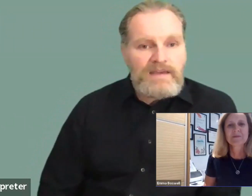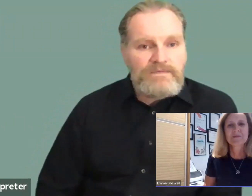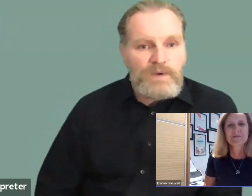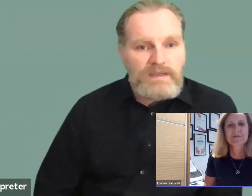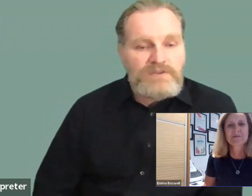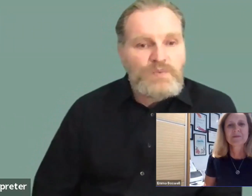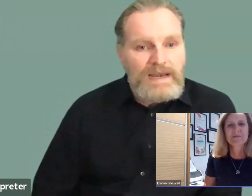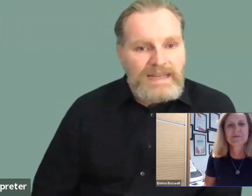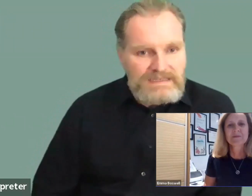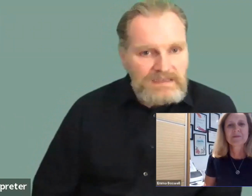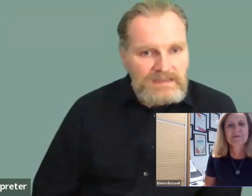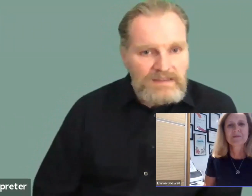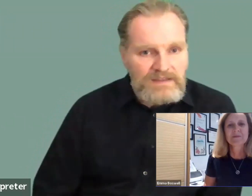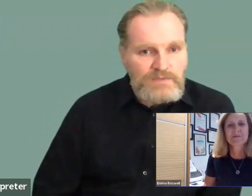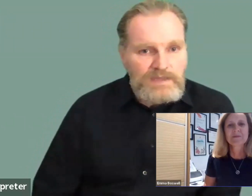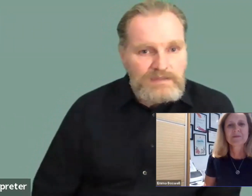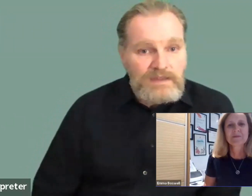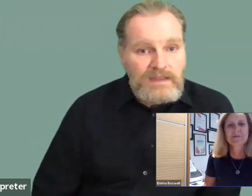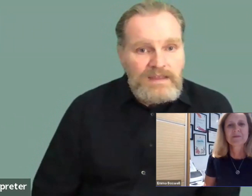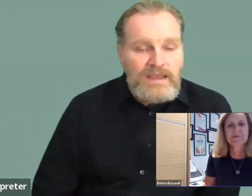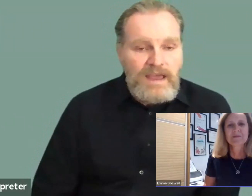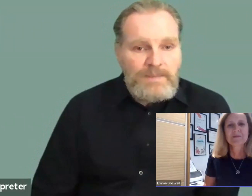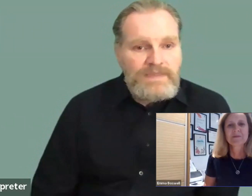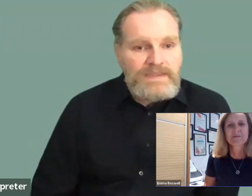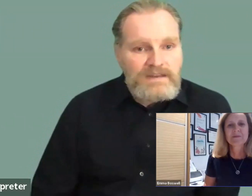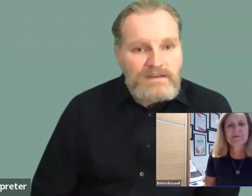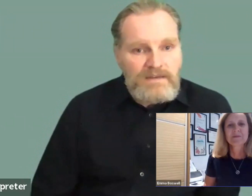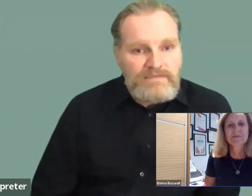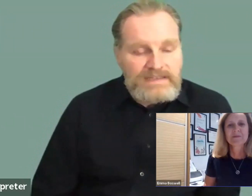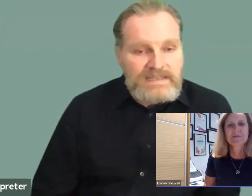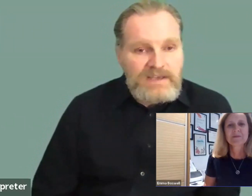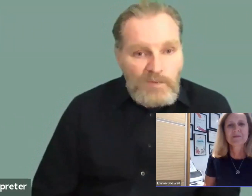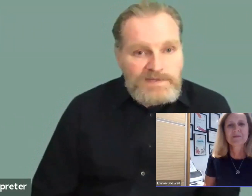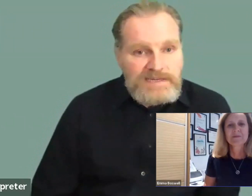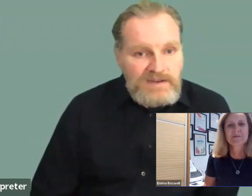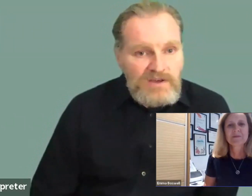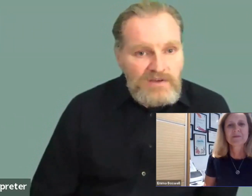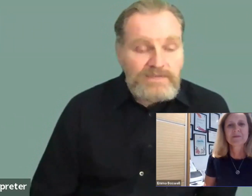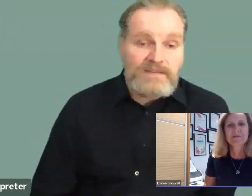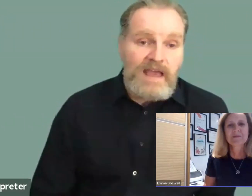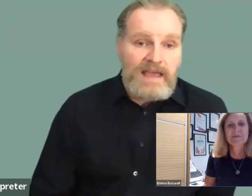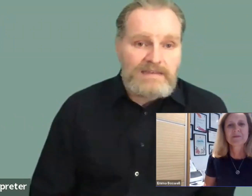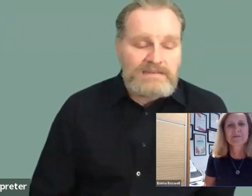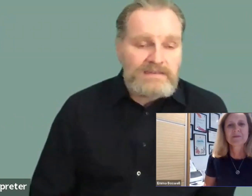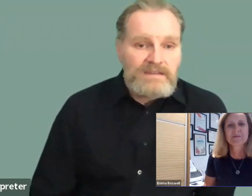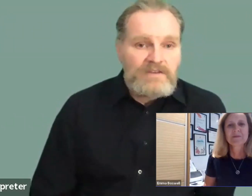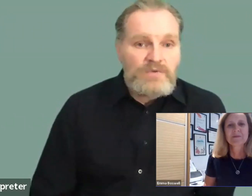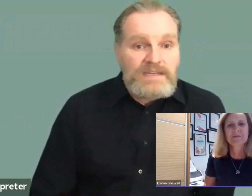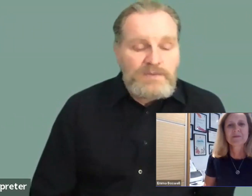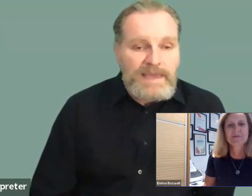have with swelling inside the eye as well. This can affect the optic nerve, and it needs to be